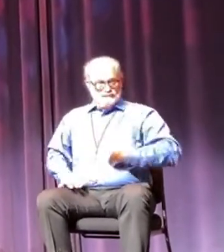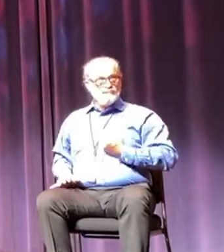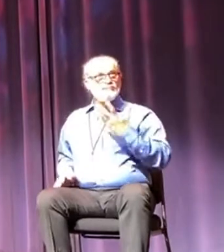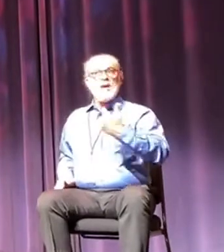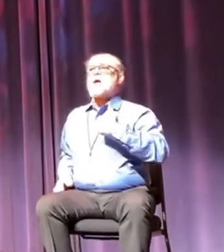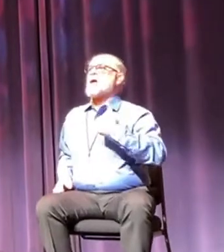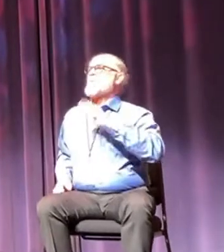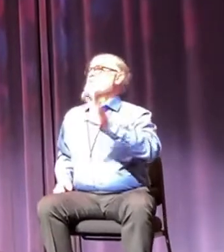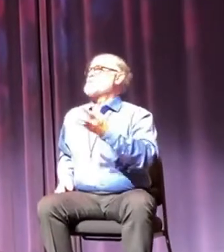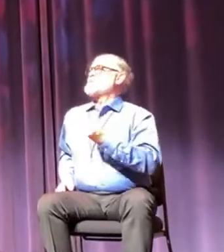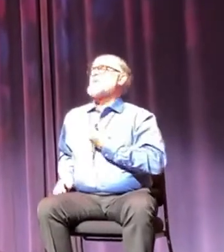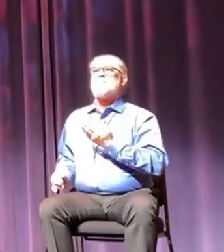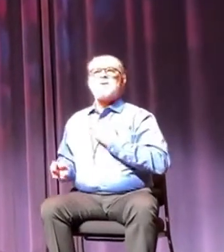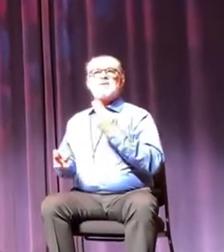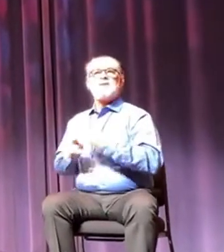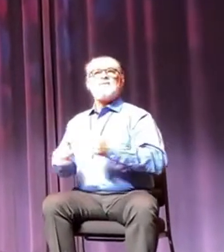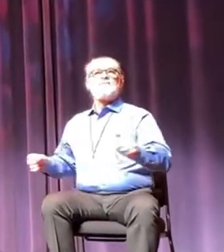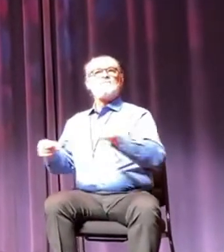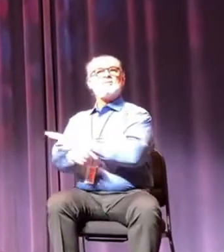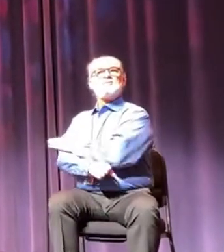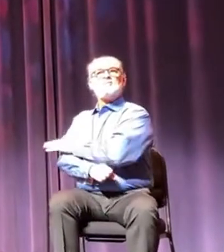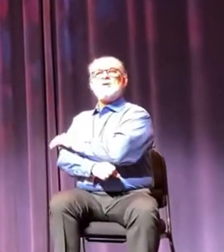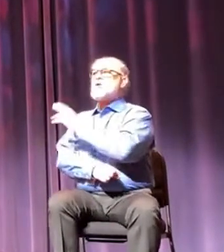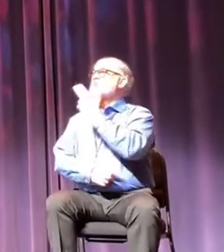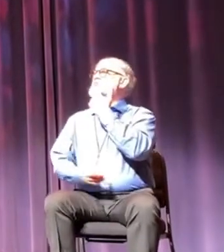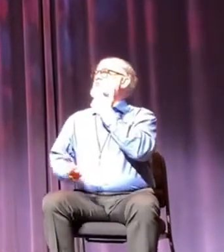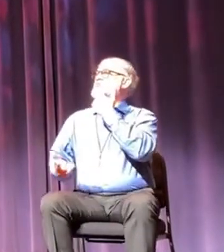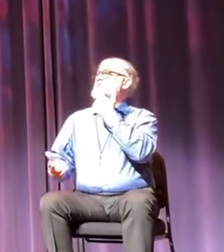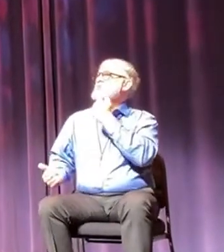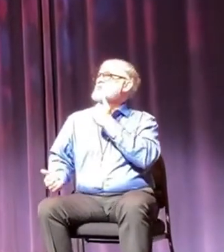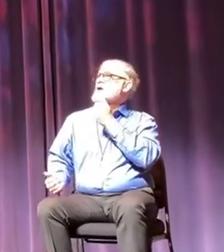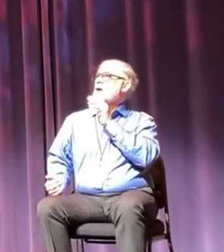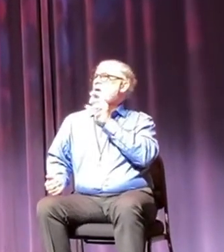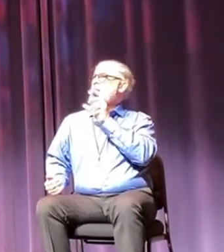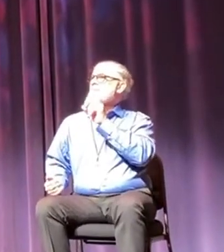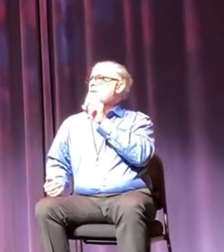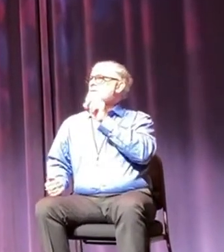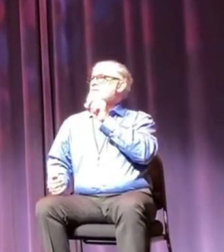to say her name like full sugar bite, in jubilation.